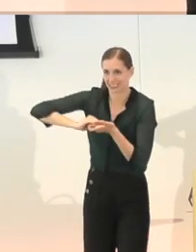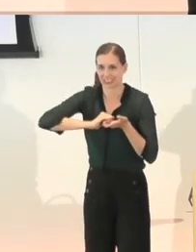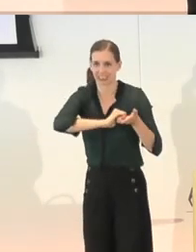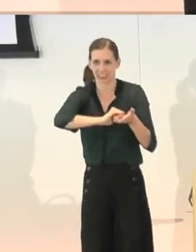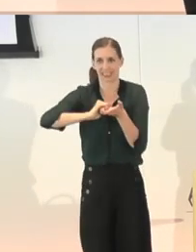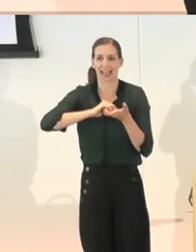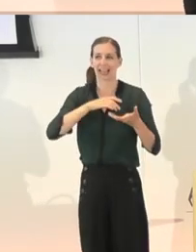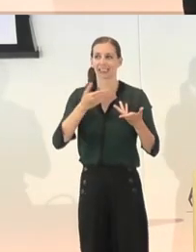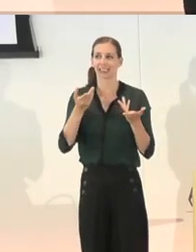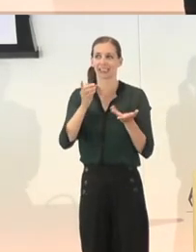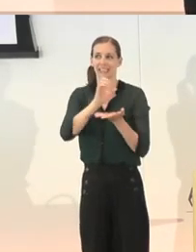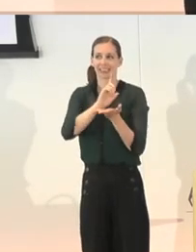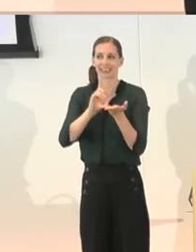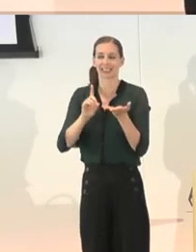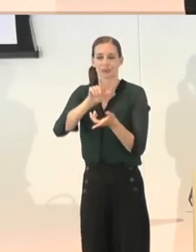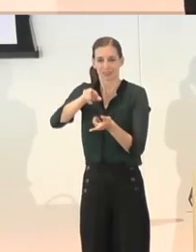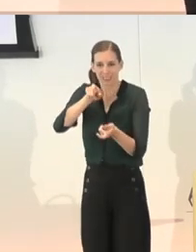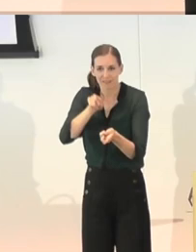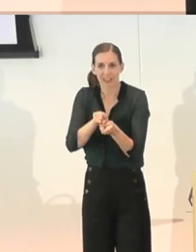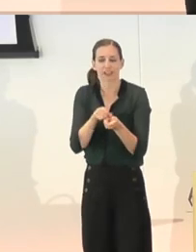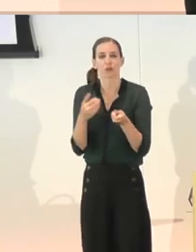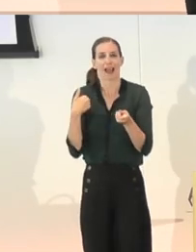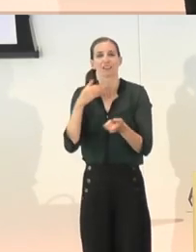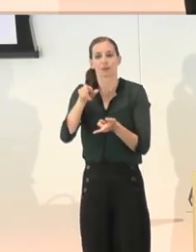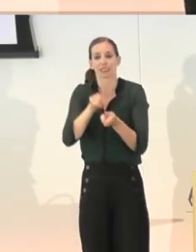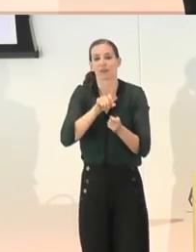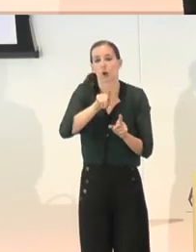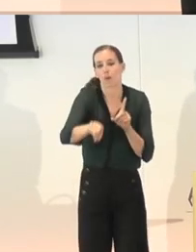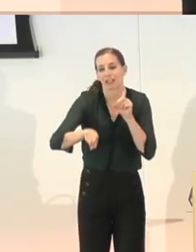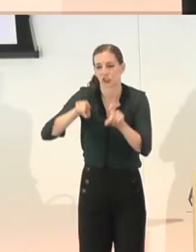really worries me about taking it outside of the original question into new questions.